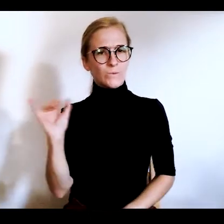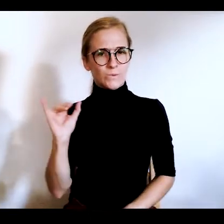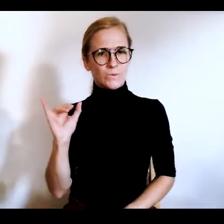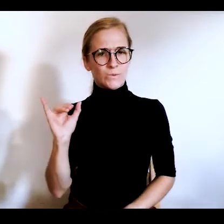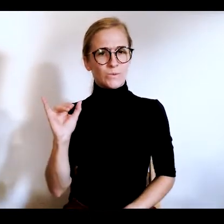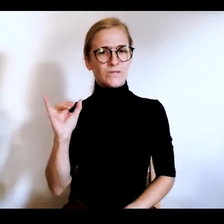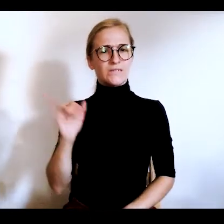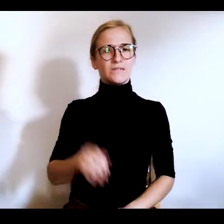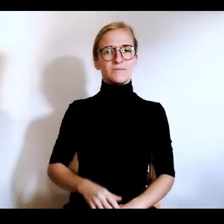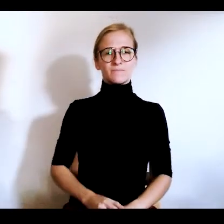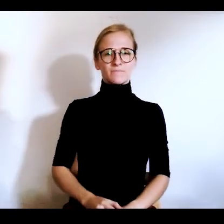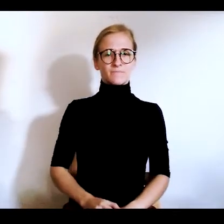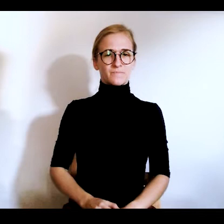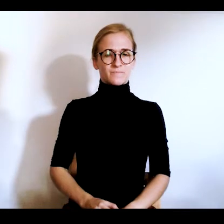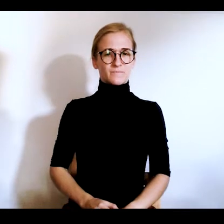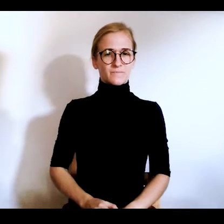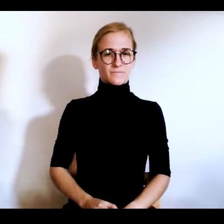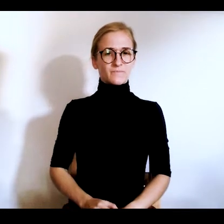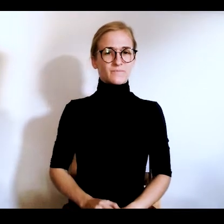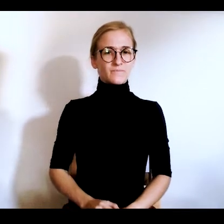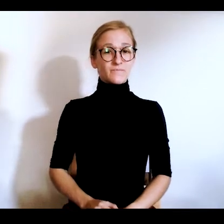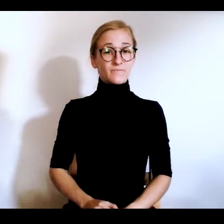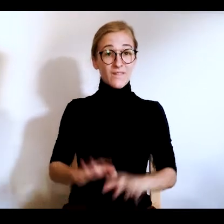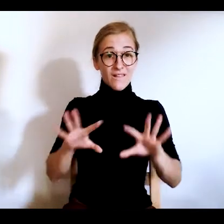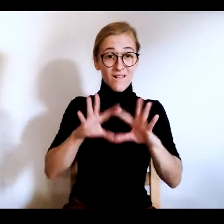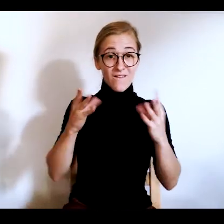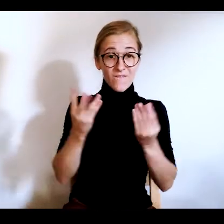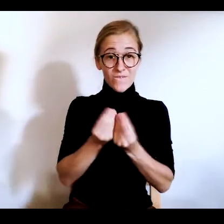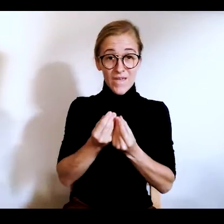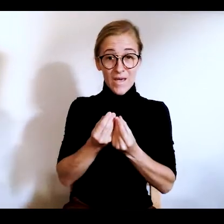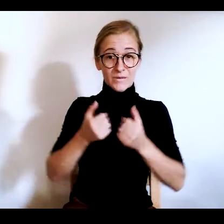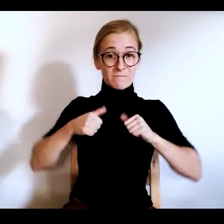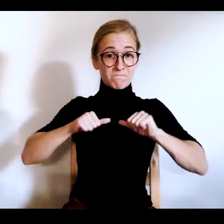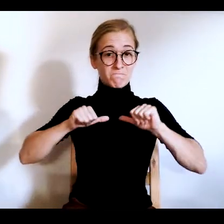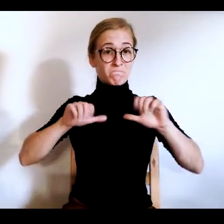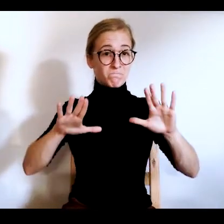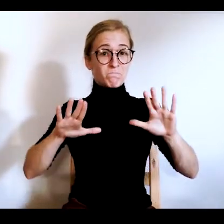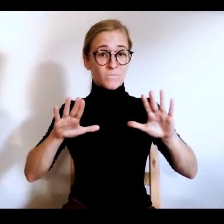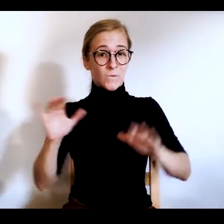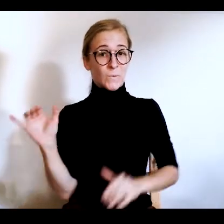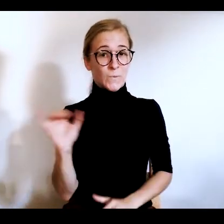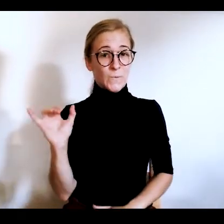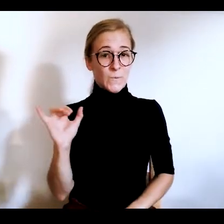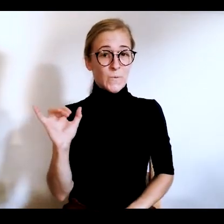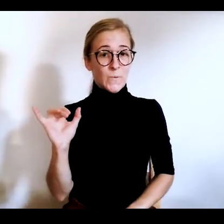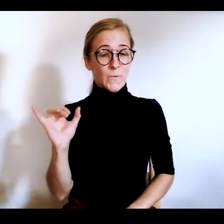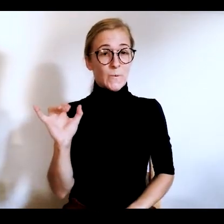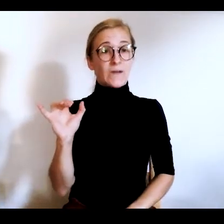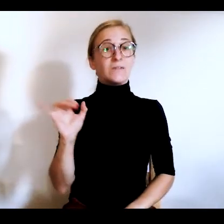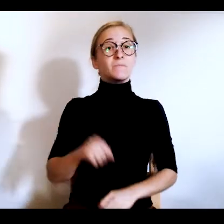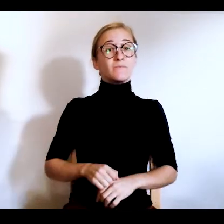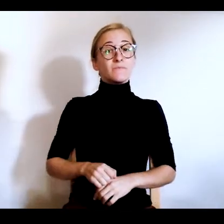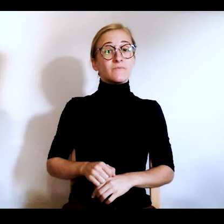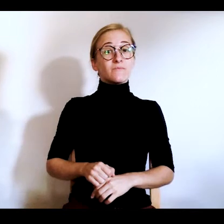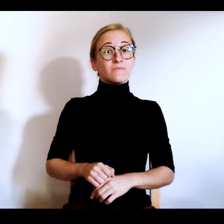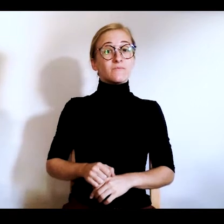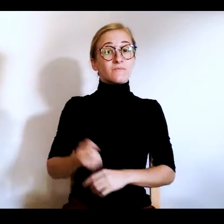and are doing to this day, but also their families, because their families also go through a series of sacrifices